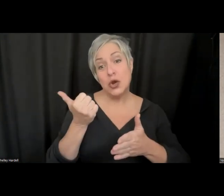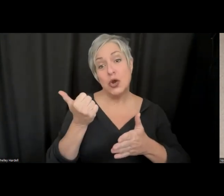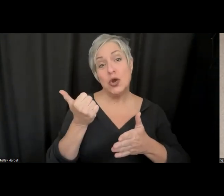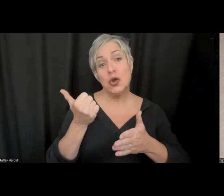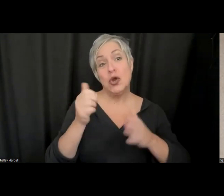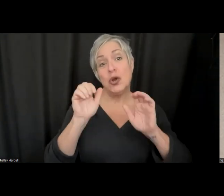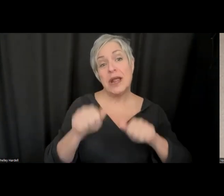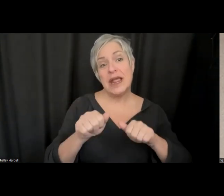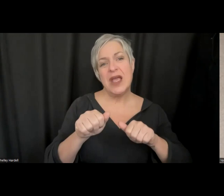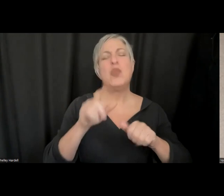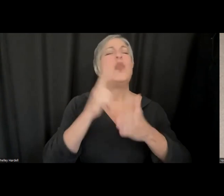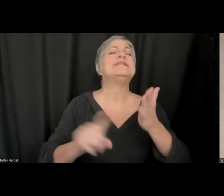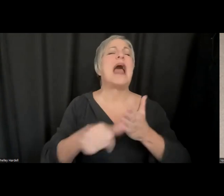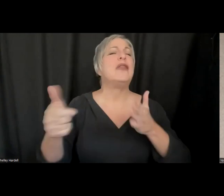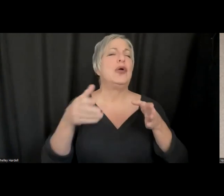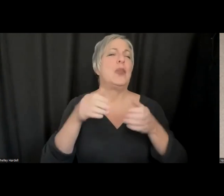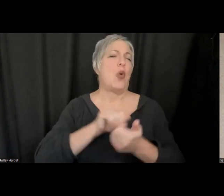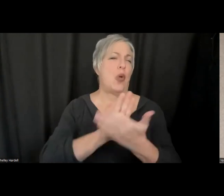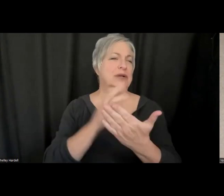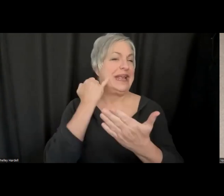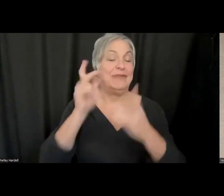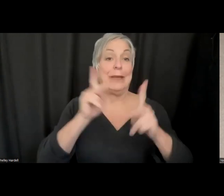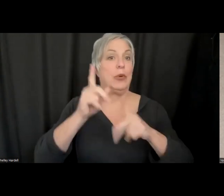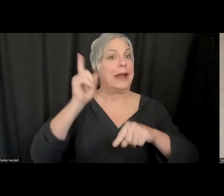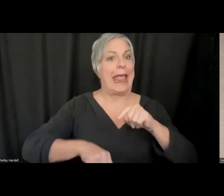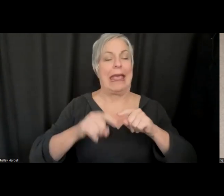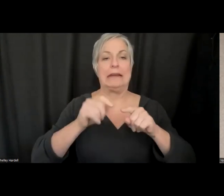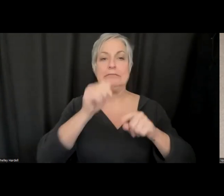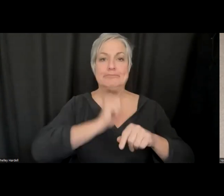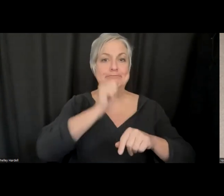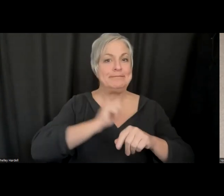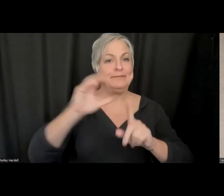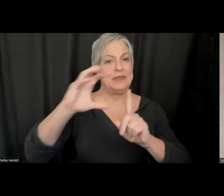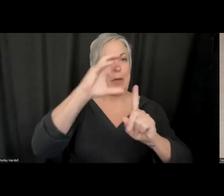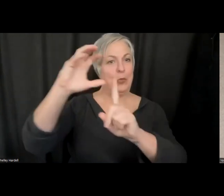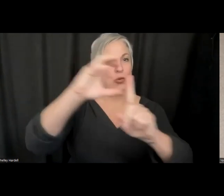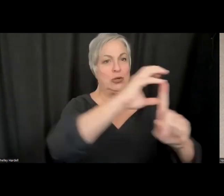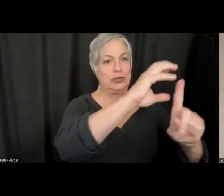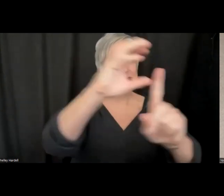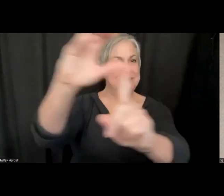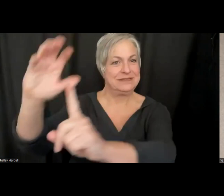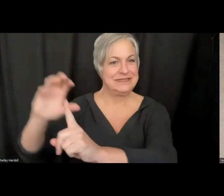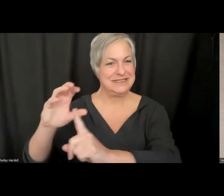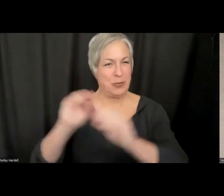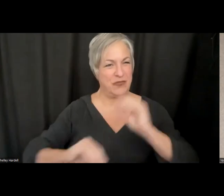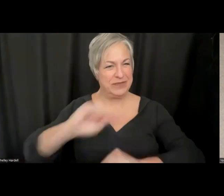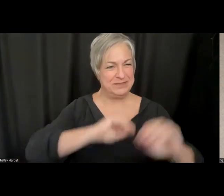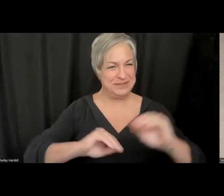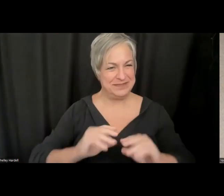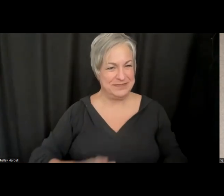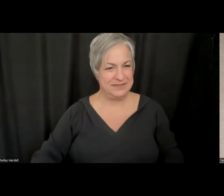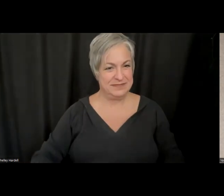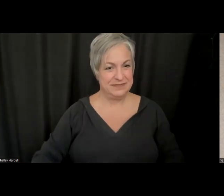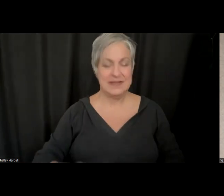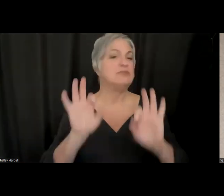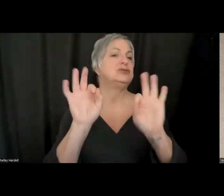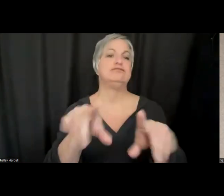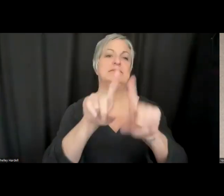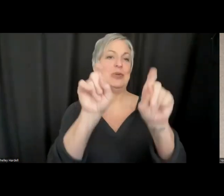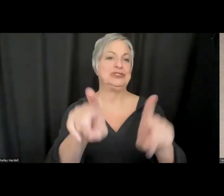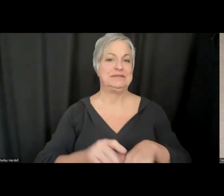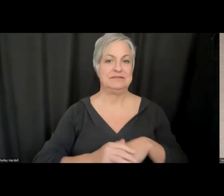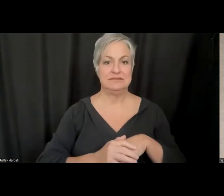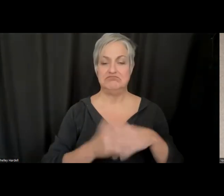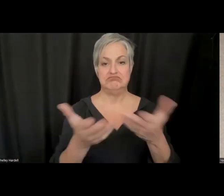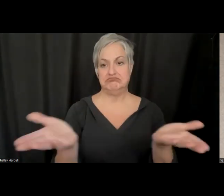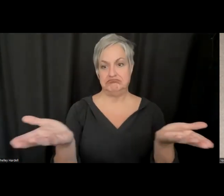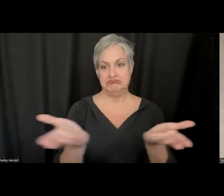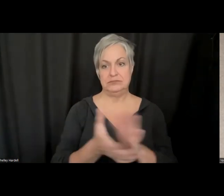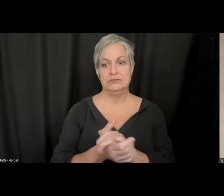use the bubbles? A question to the whole community.